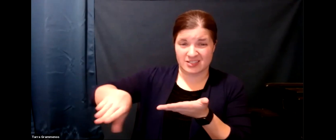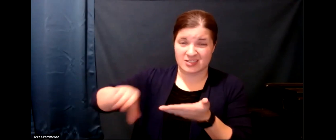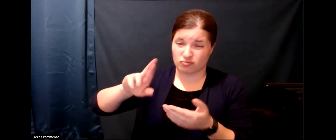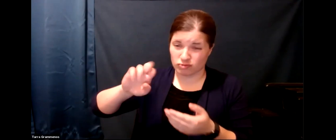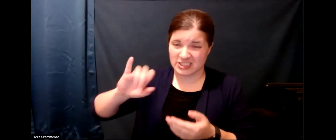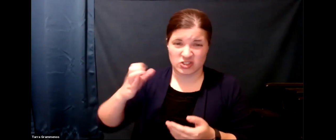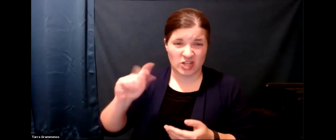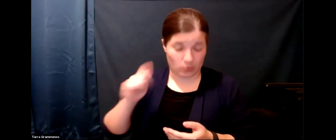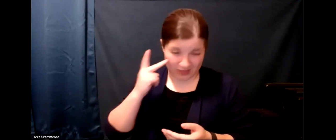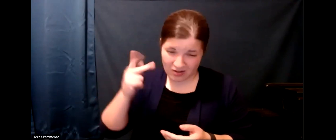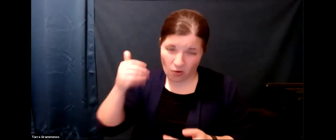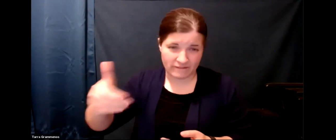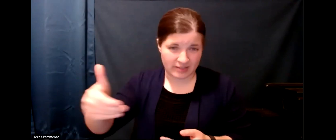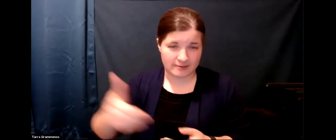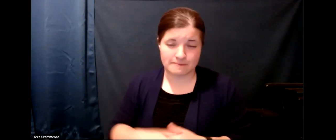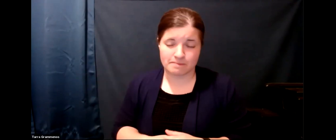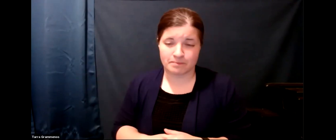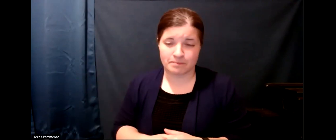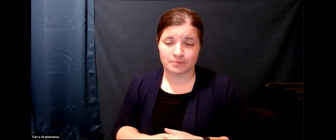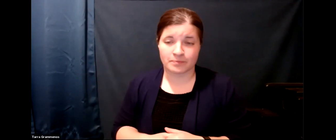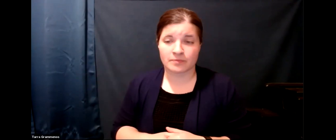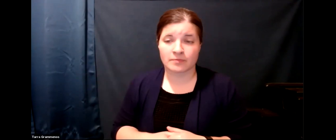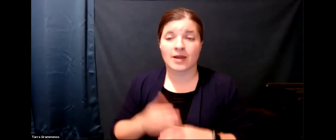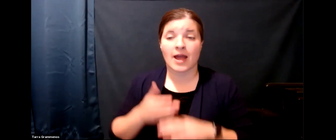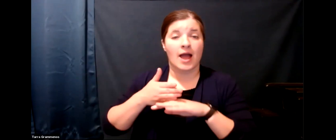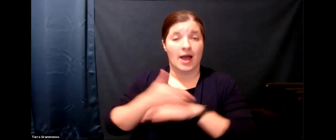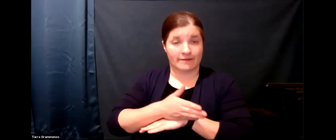After we have accepted a ballot, we do use that unique